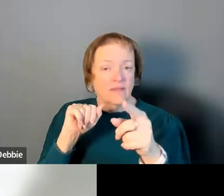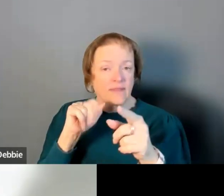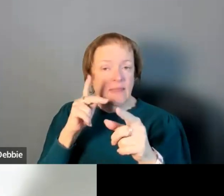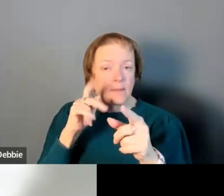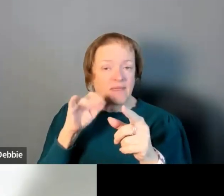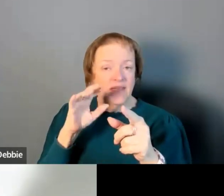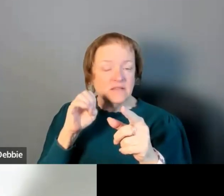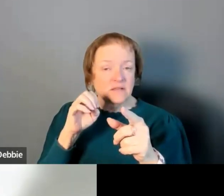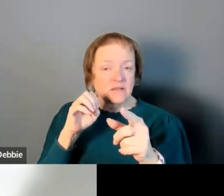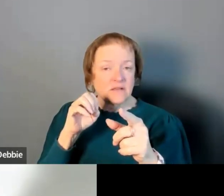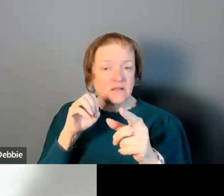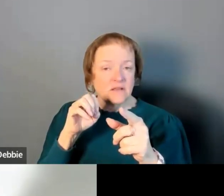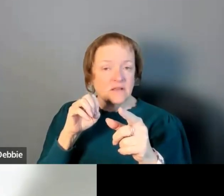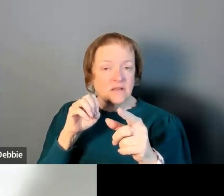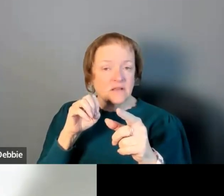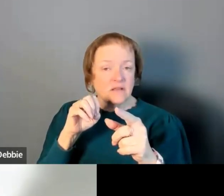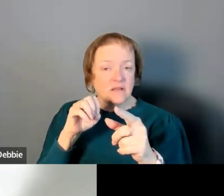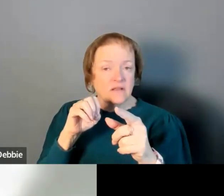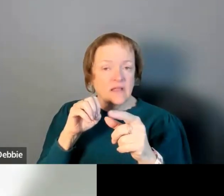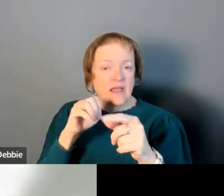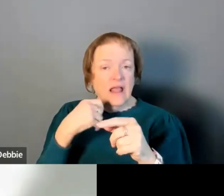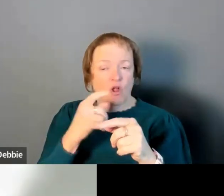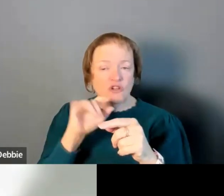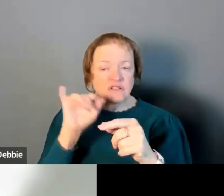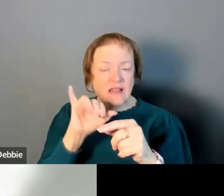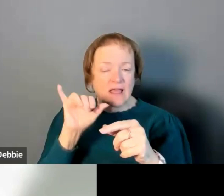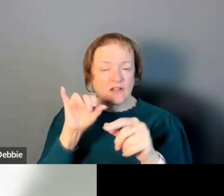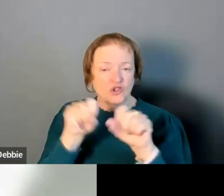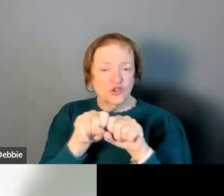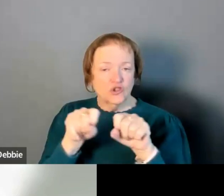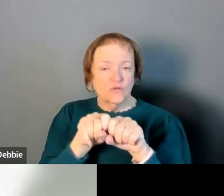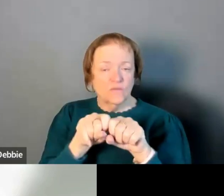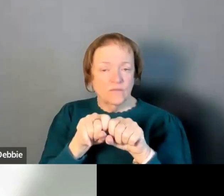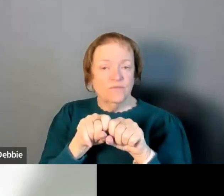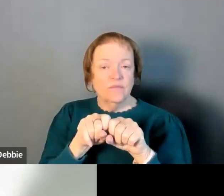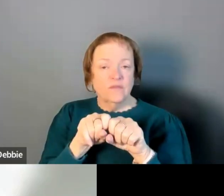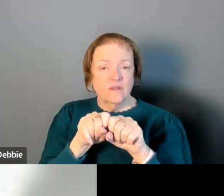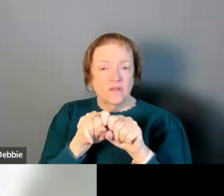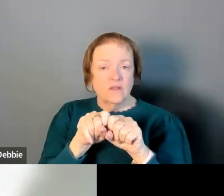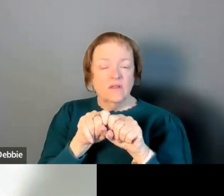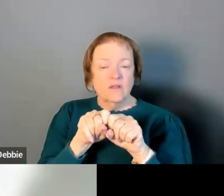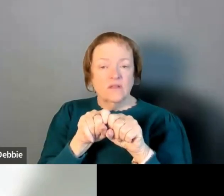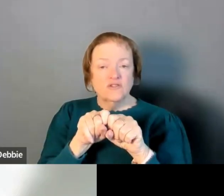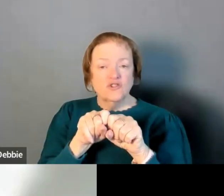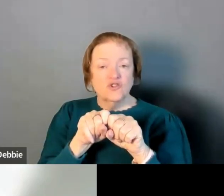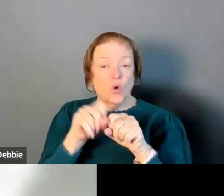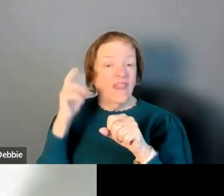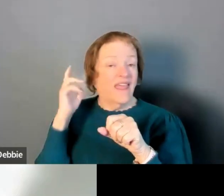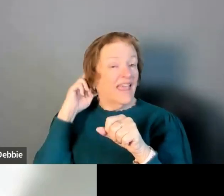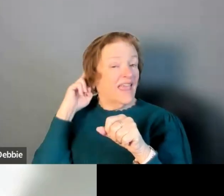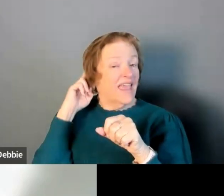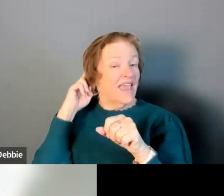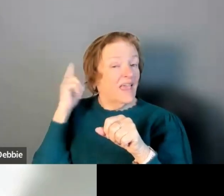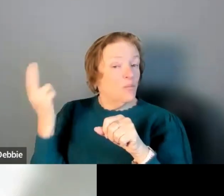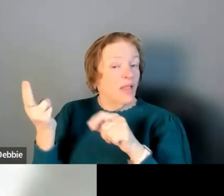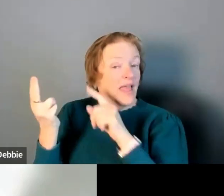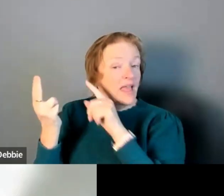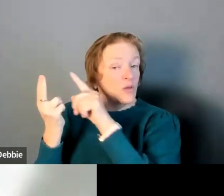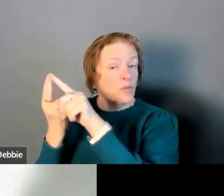It's a little piece. It looks like a little shoe thing. So you would take your kid, the student's implant off, and you would put it in between.